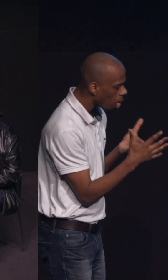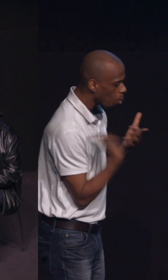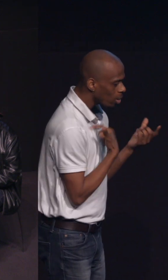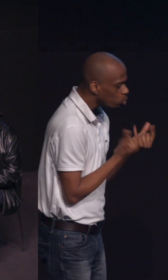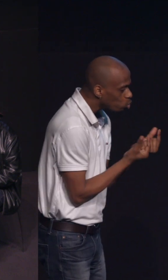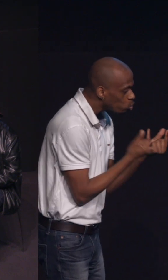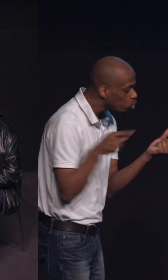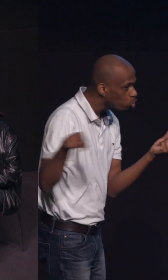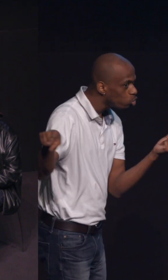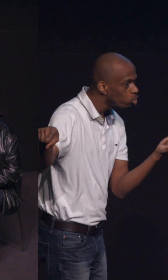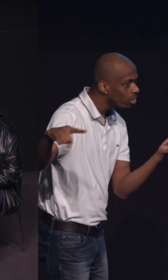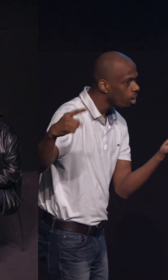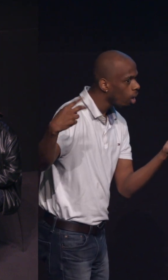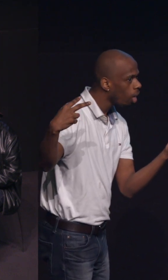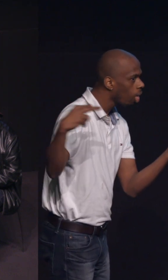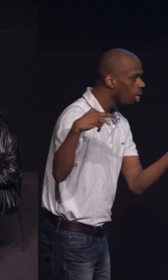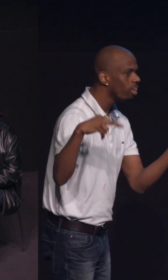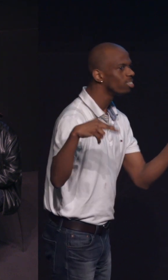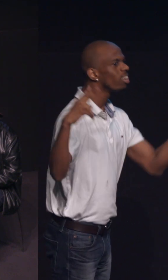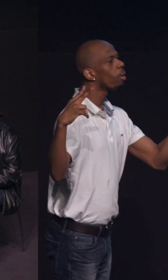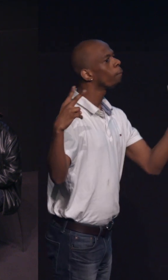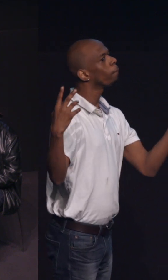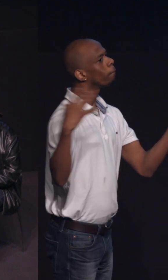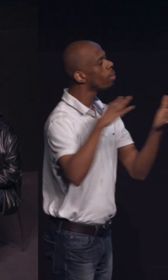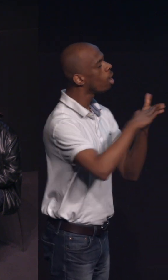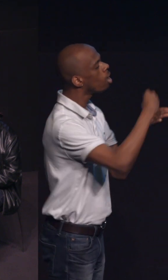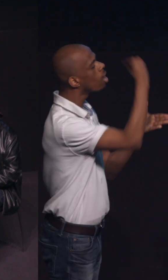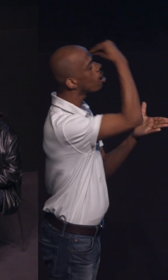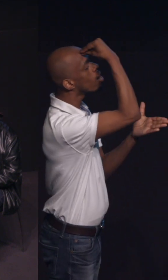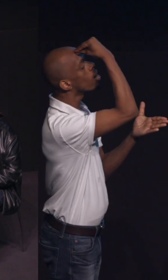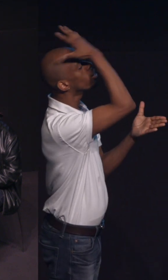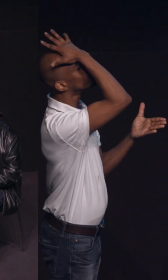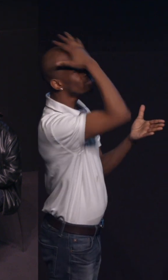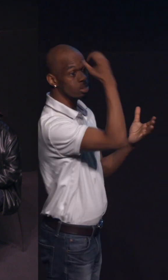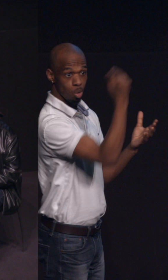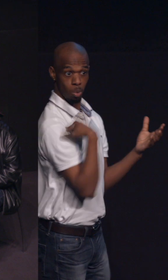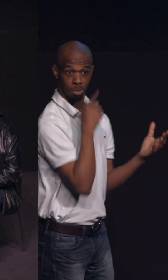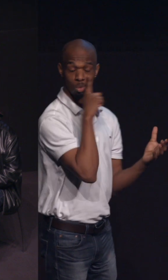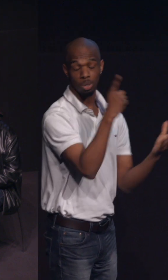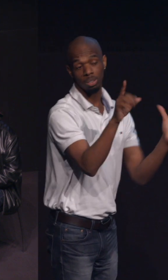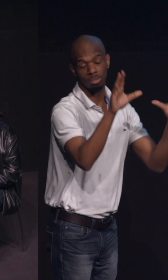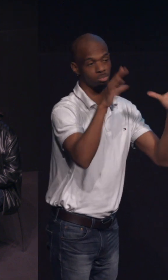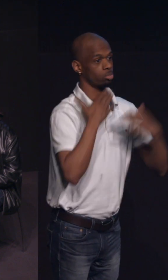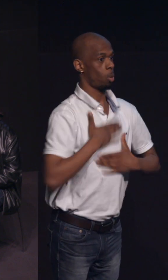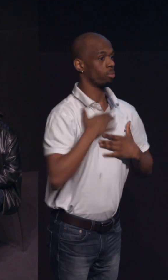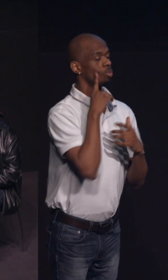So I'm grateful for, you know, just everything my ancestors taught me, even if I wasn't even trying to,